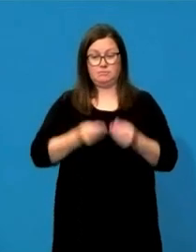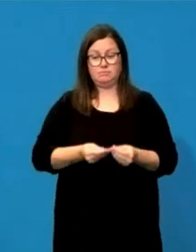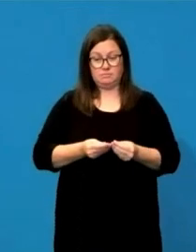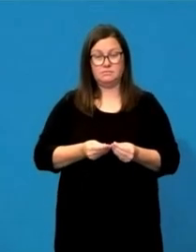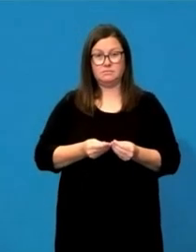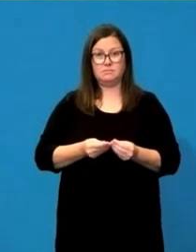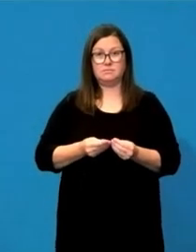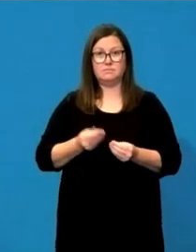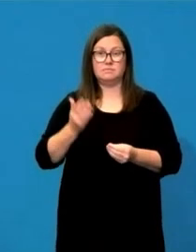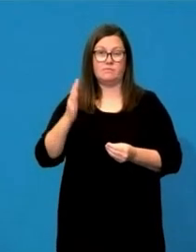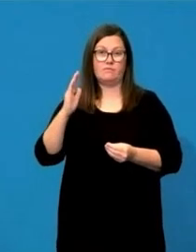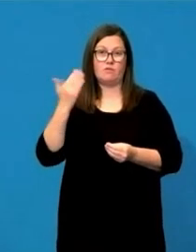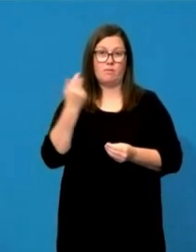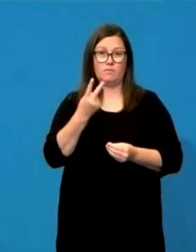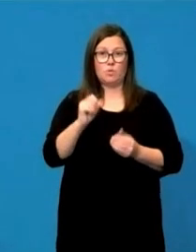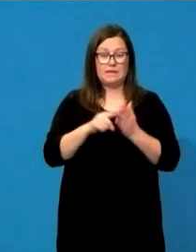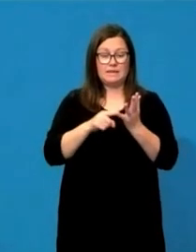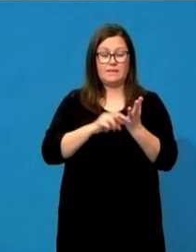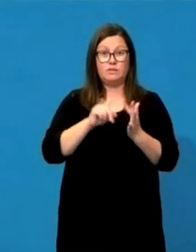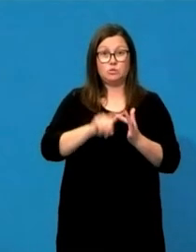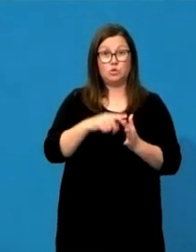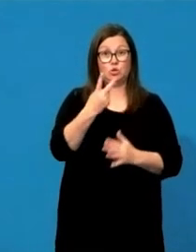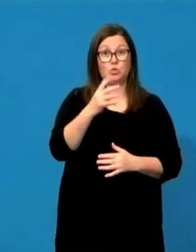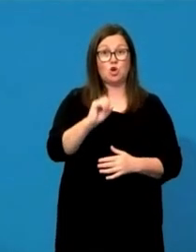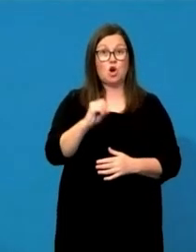the statement can be found at Hearing Bundle A, tab 63.